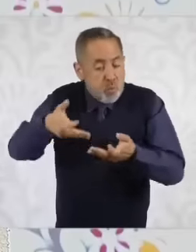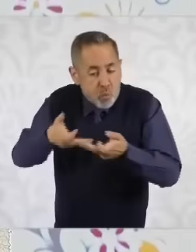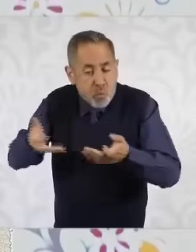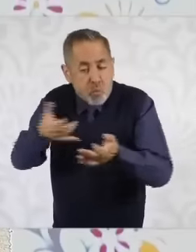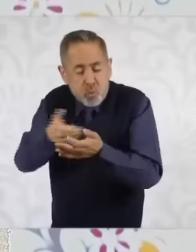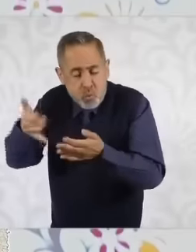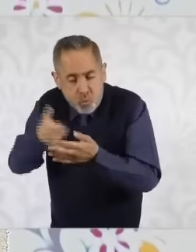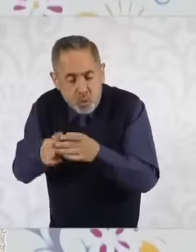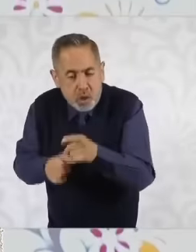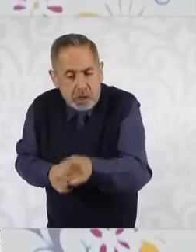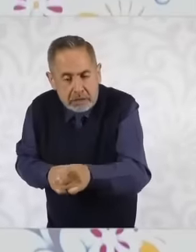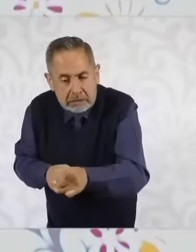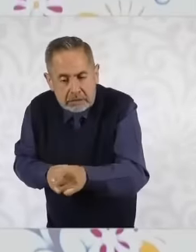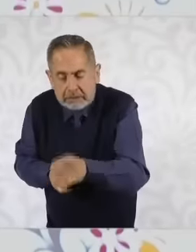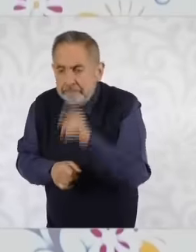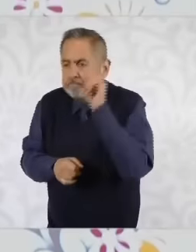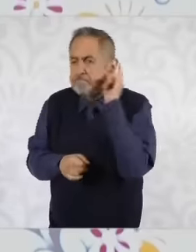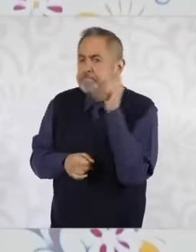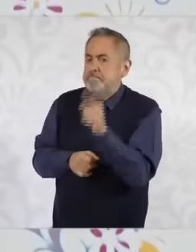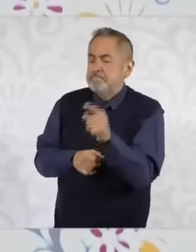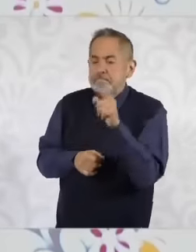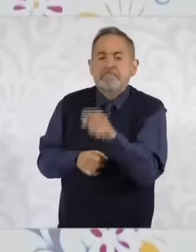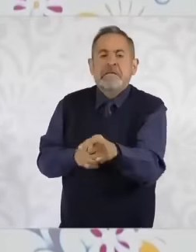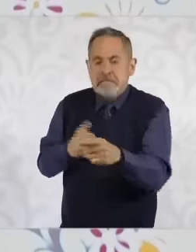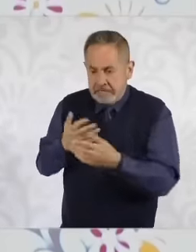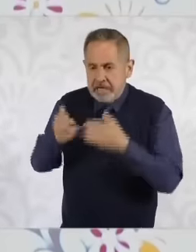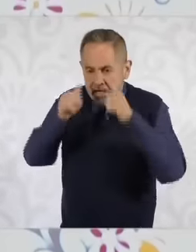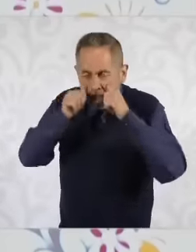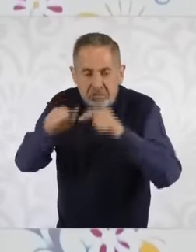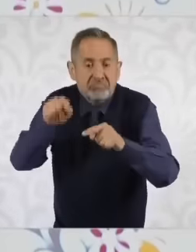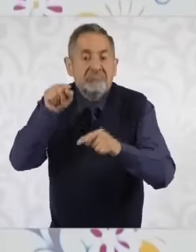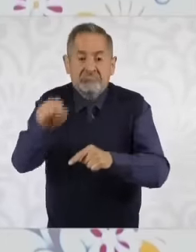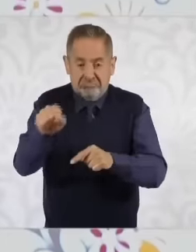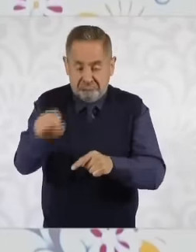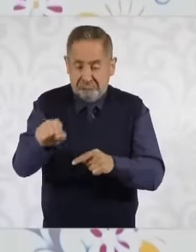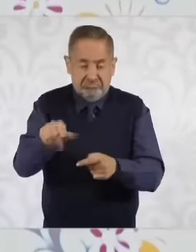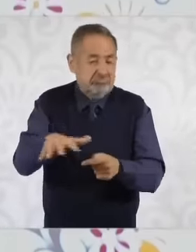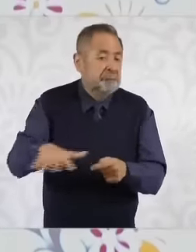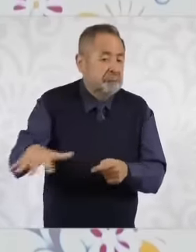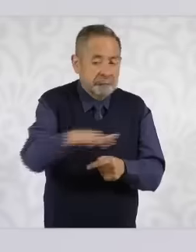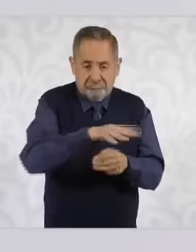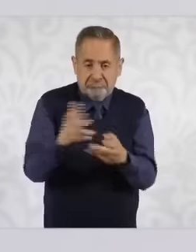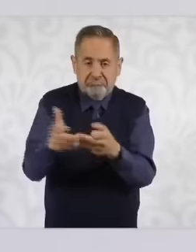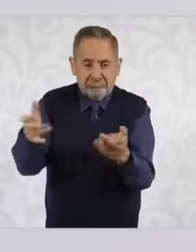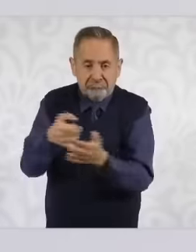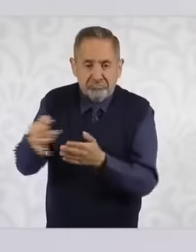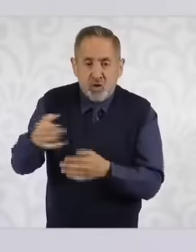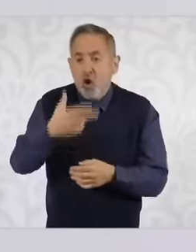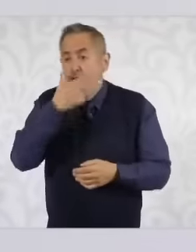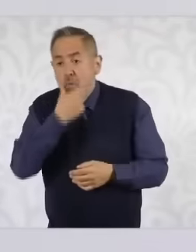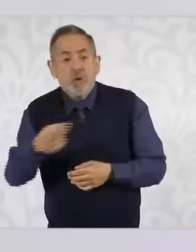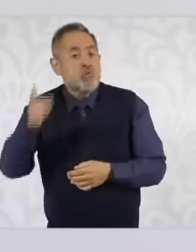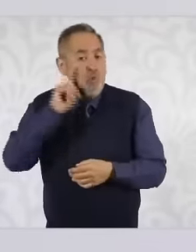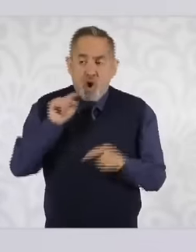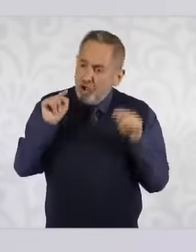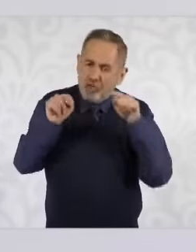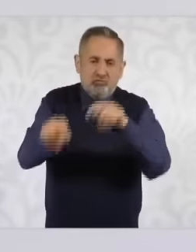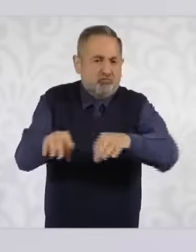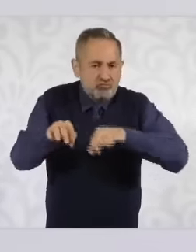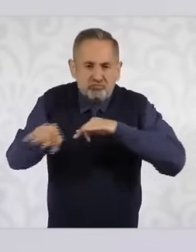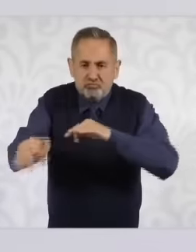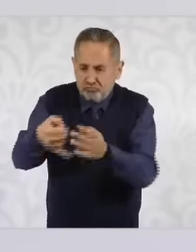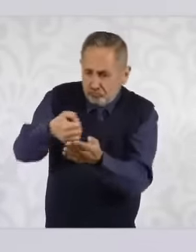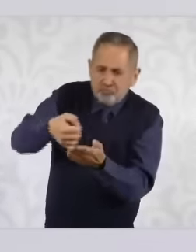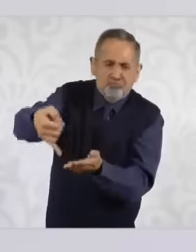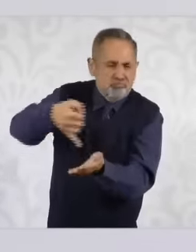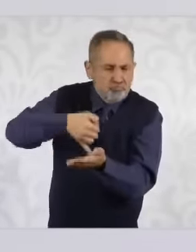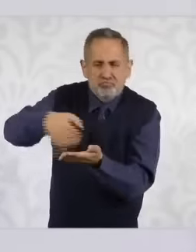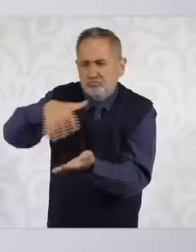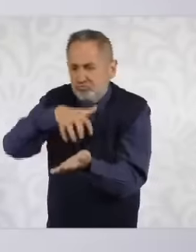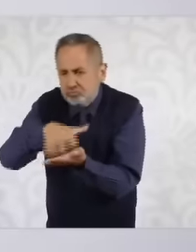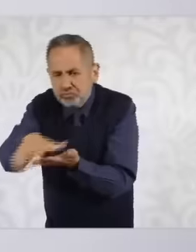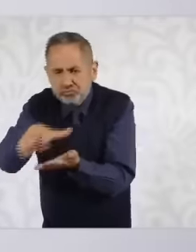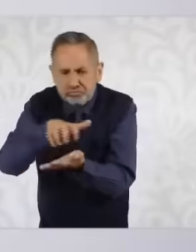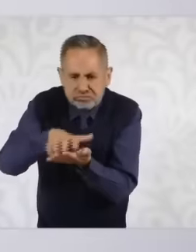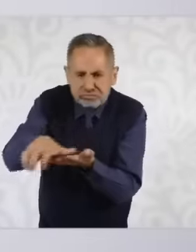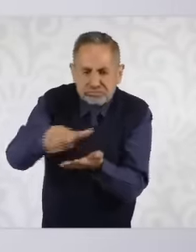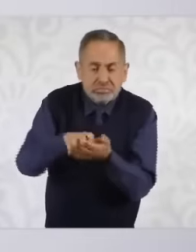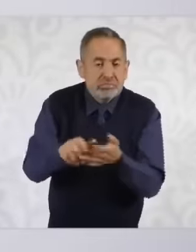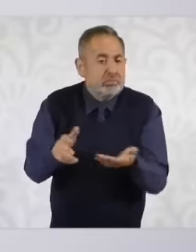that is a sector that we want to serve. They are men and women from the countryside who migrate to